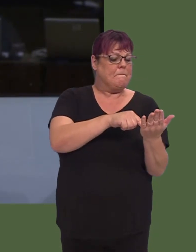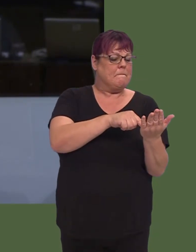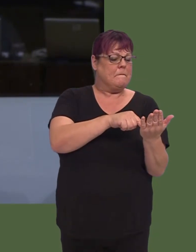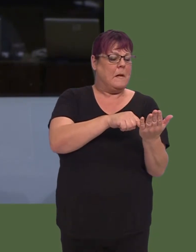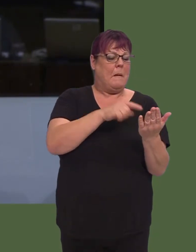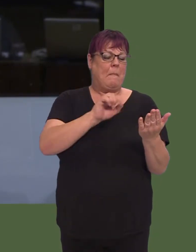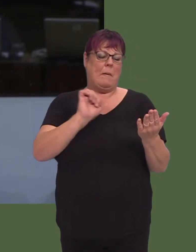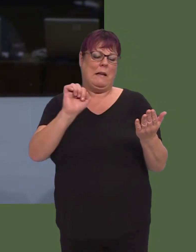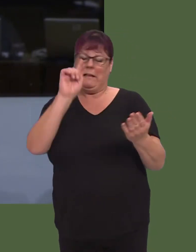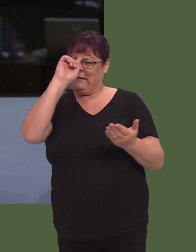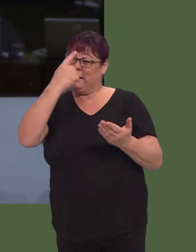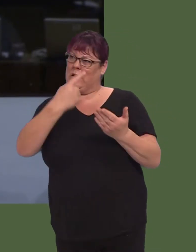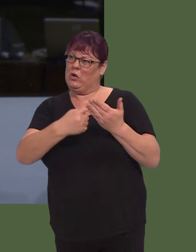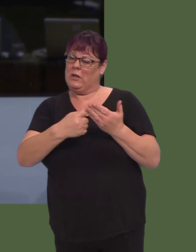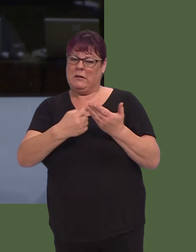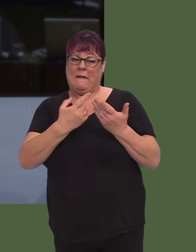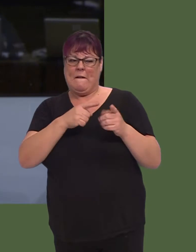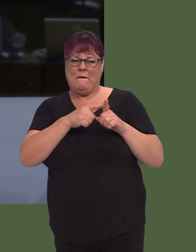that is not altogether aligned with it.